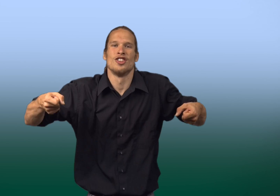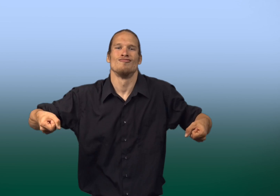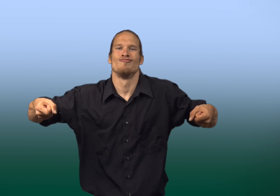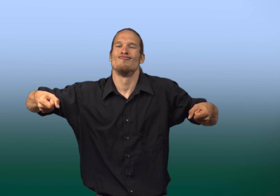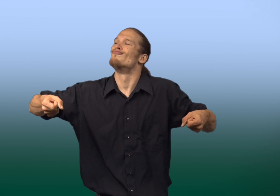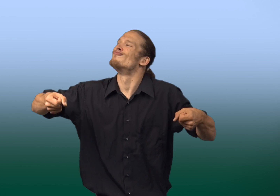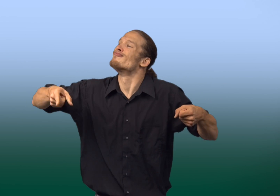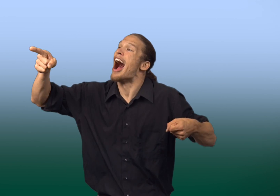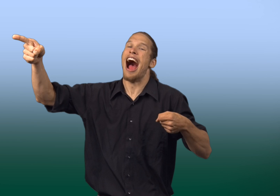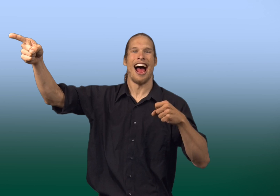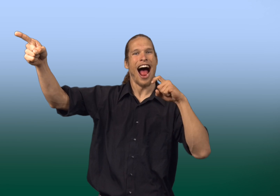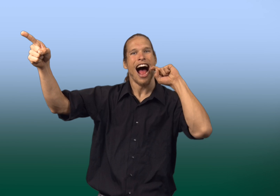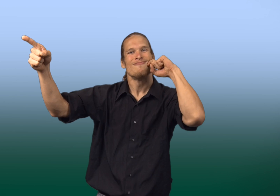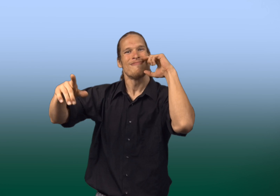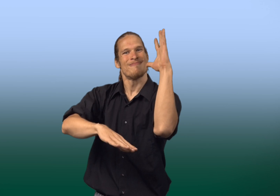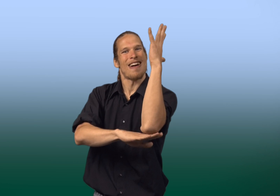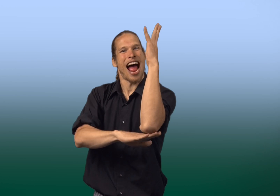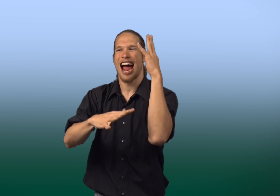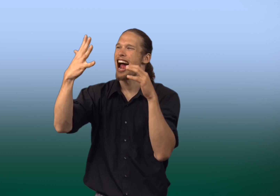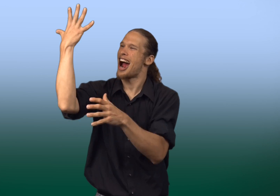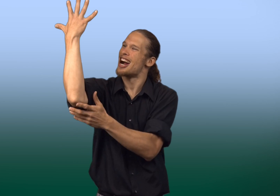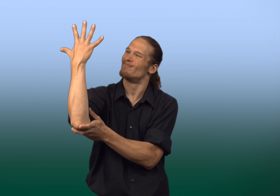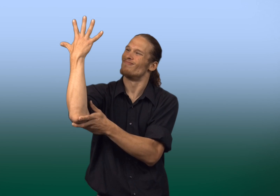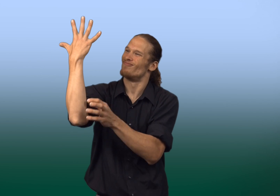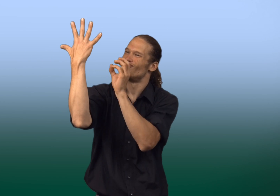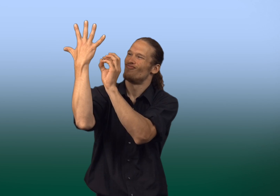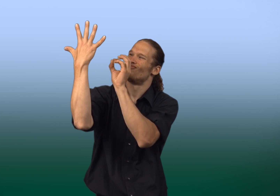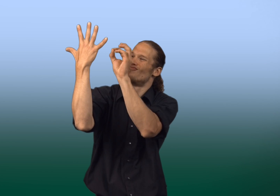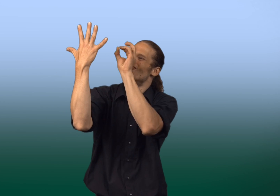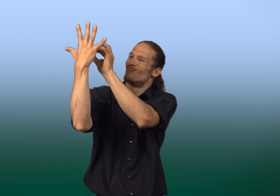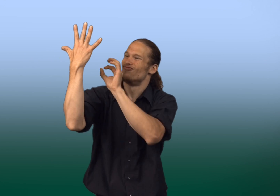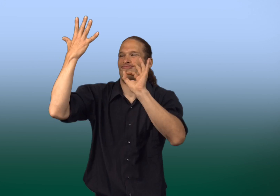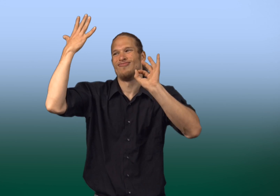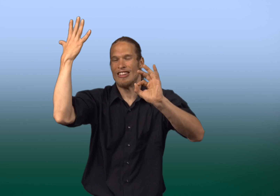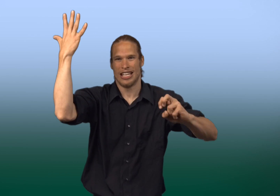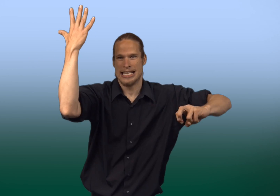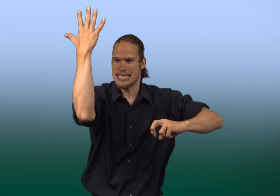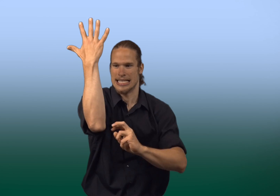The dog carried the clothes basket and saw an apple tree full of apples.